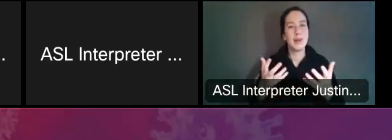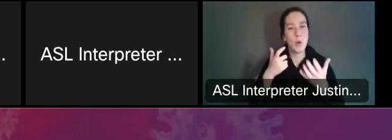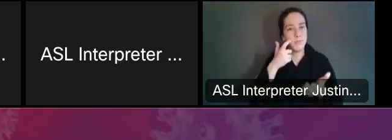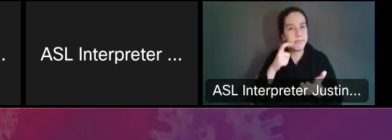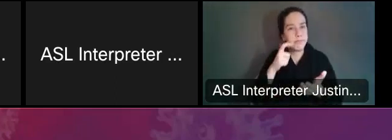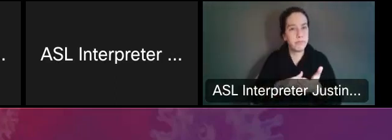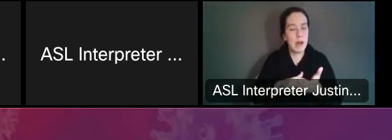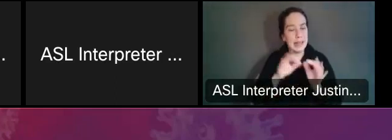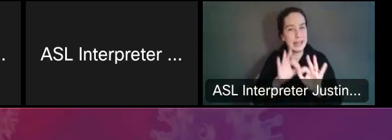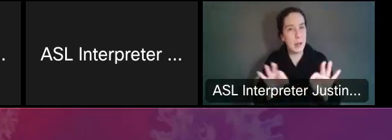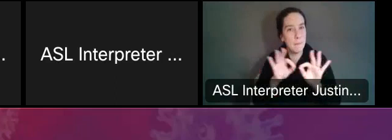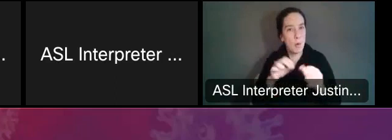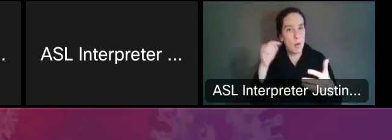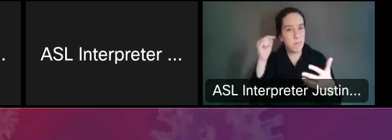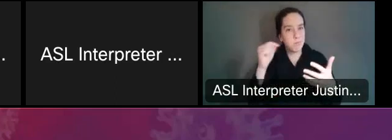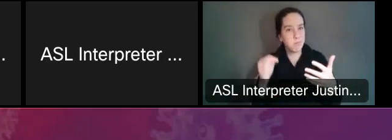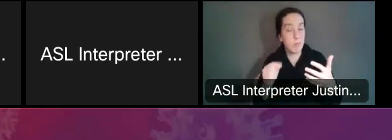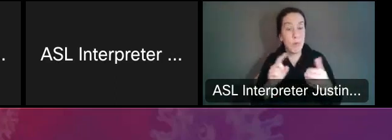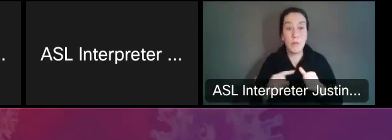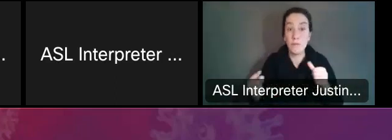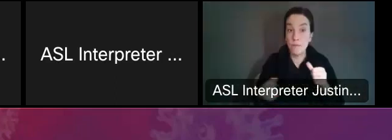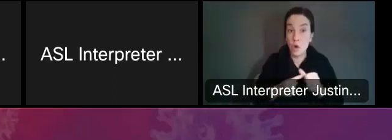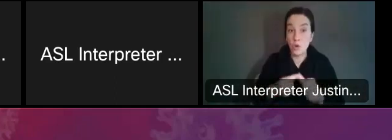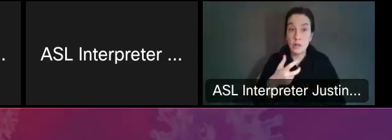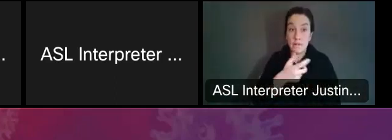1st, and foremost, the vaccine is safe.